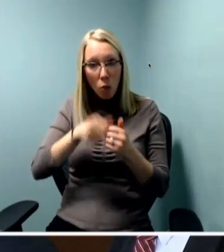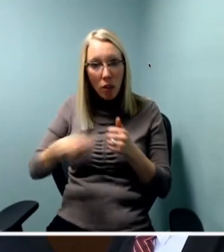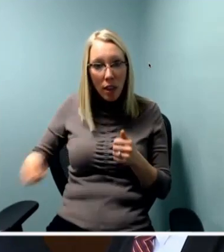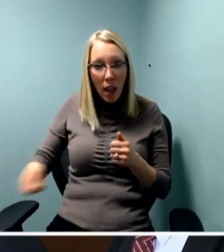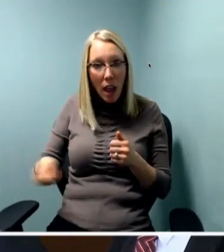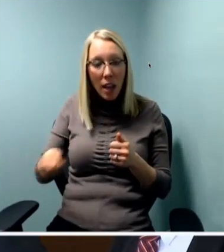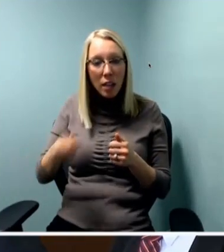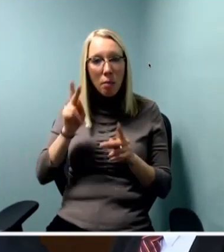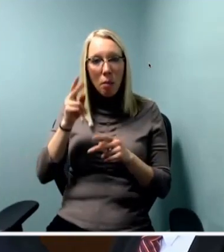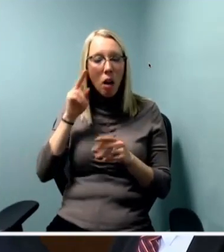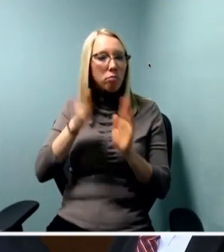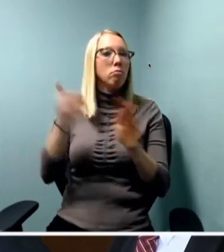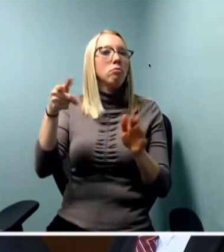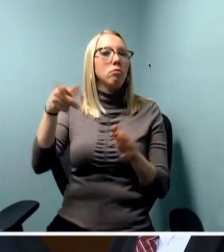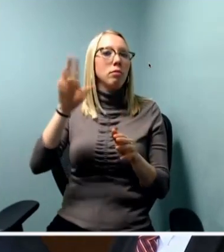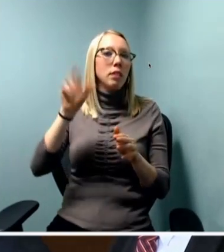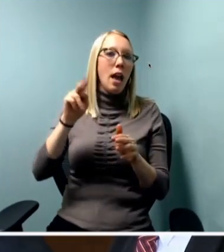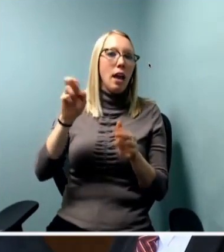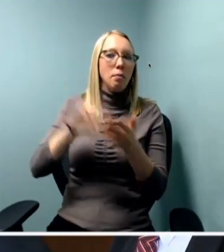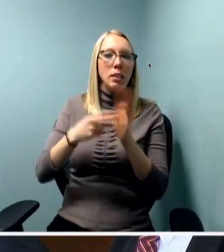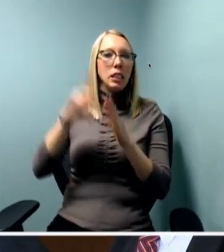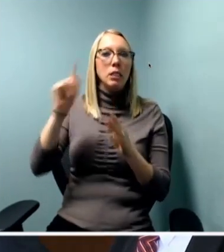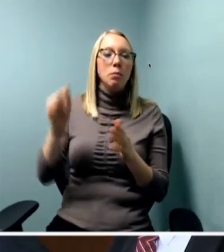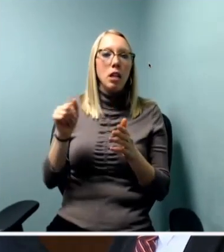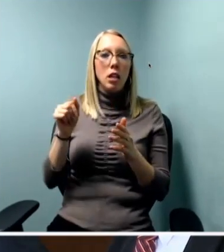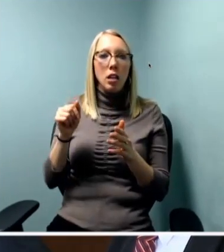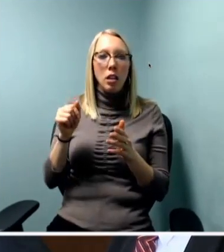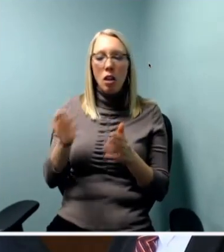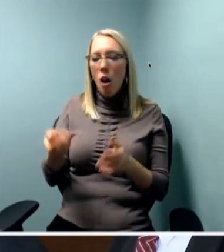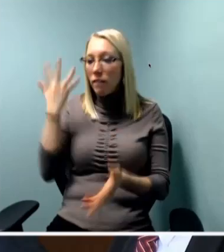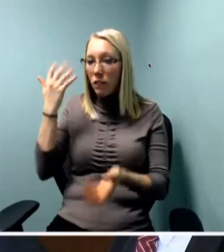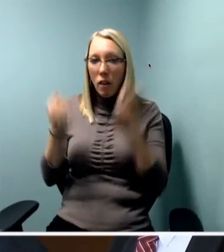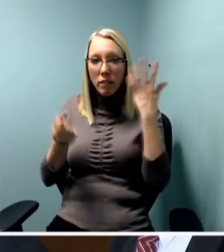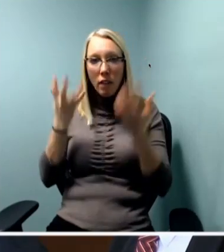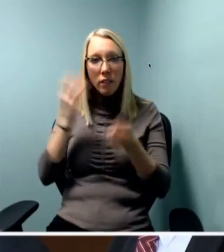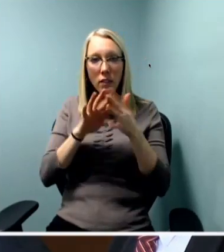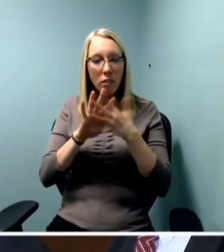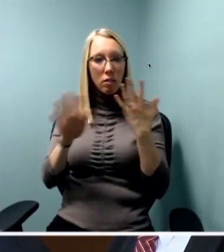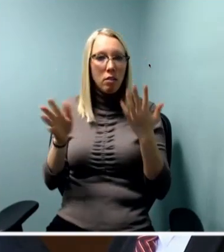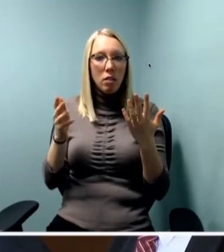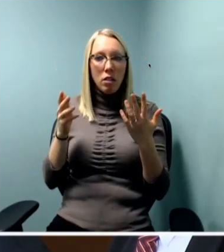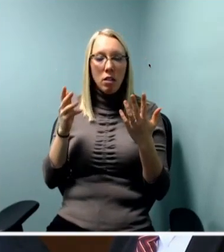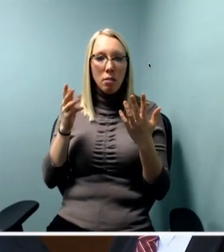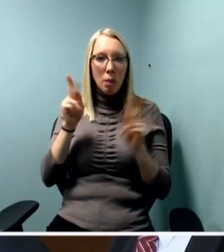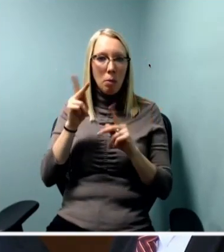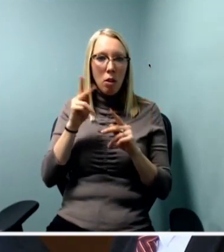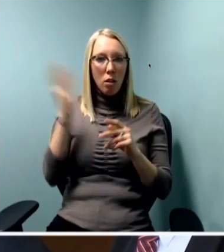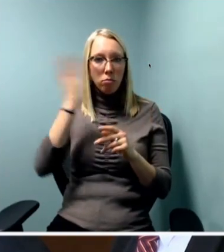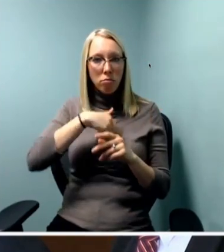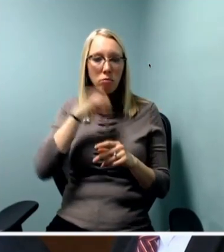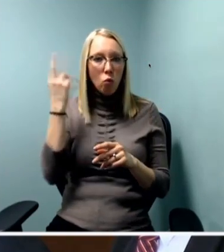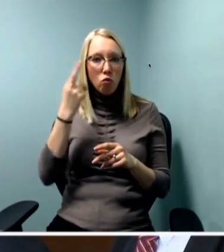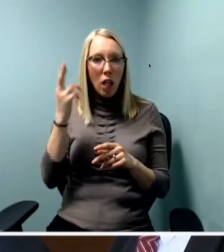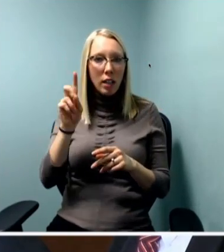It's like "better from what?" you know. So it's interesting how people don't see us often.